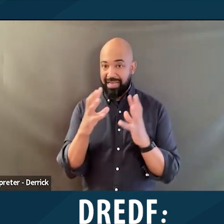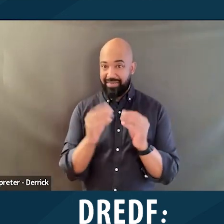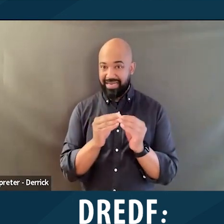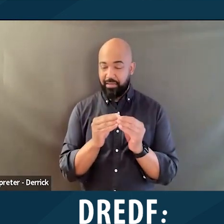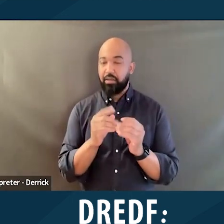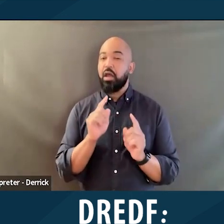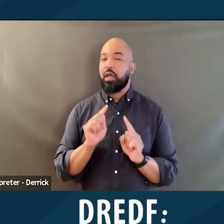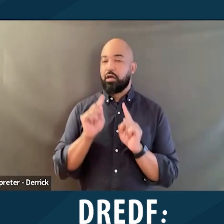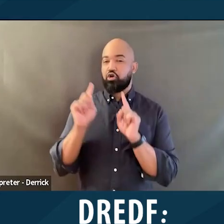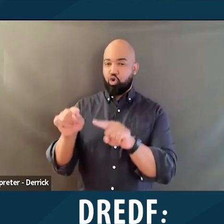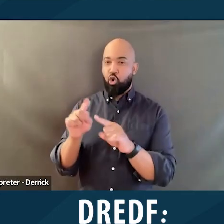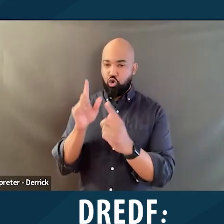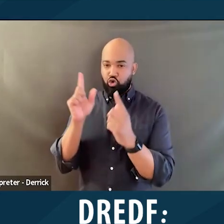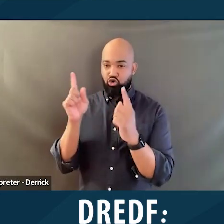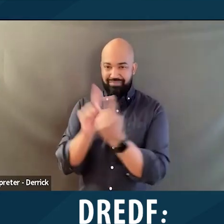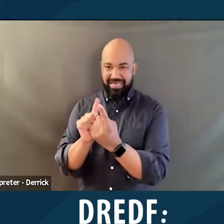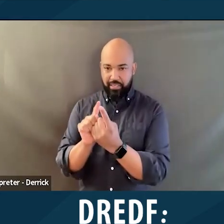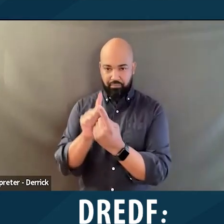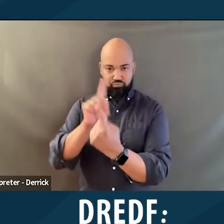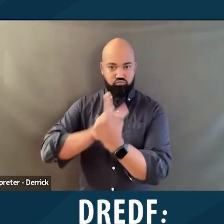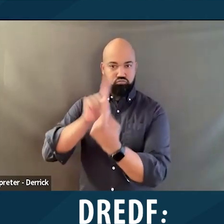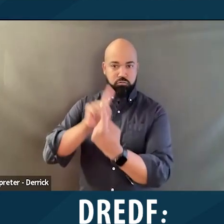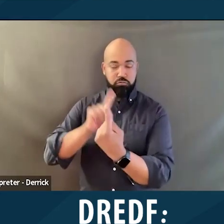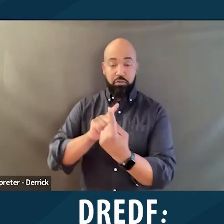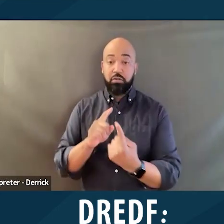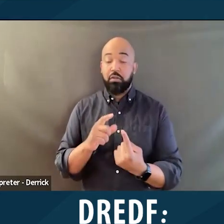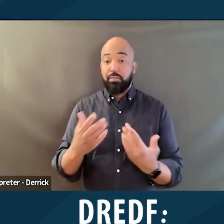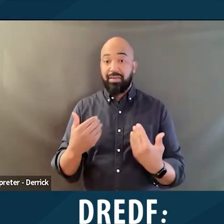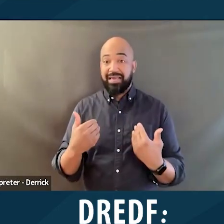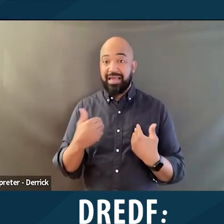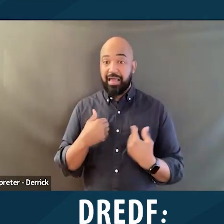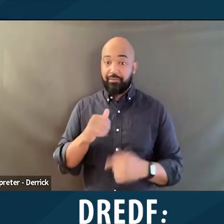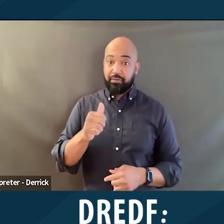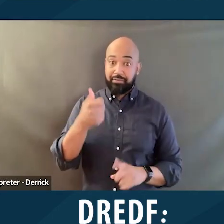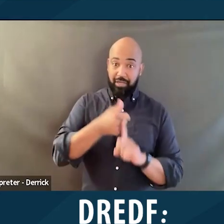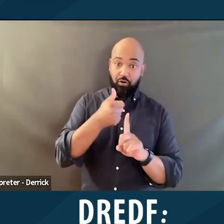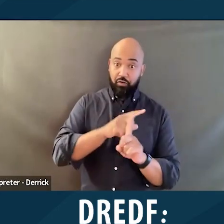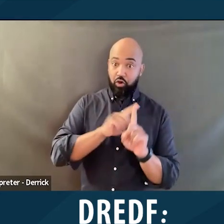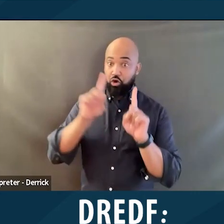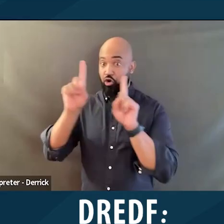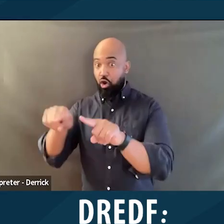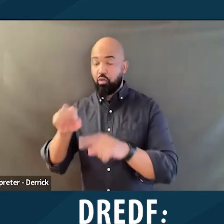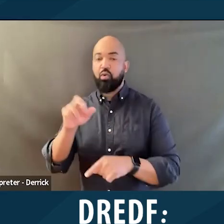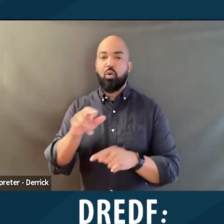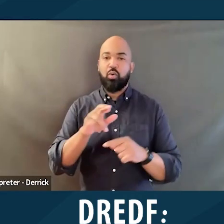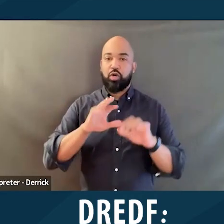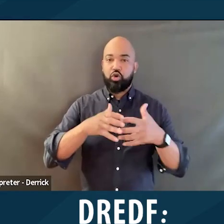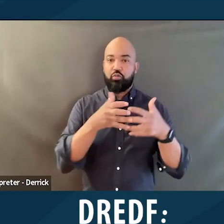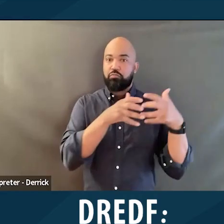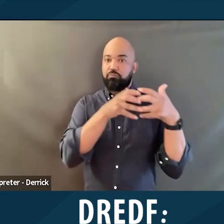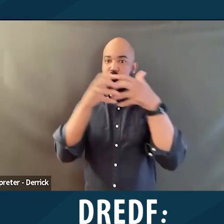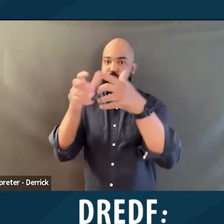there too. By yourself or with your small group. Next slide.